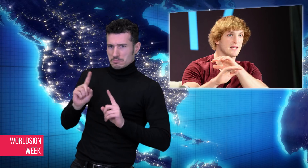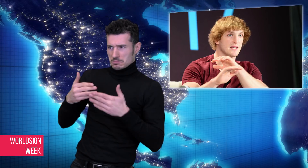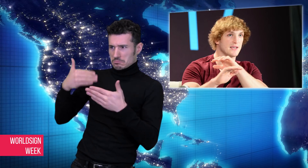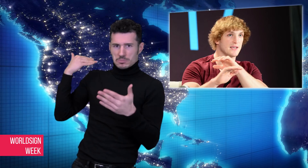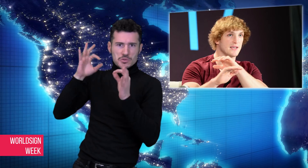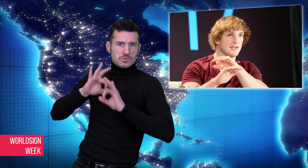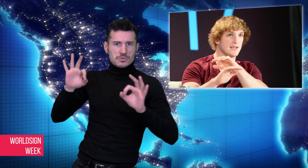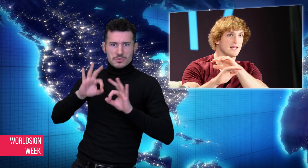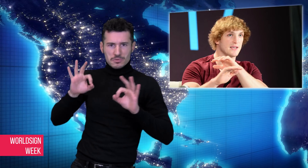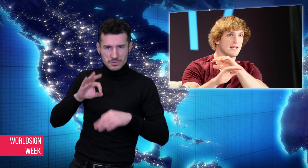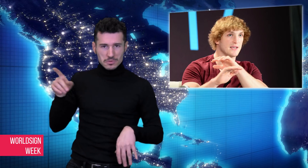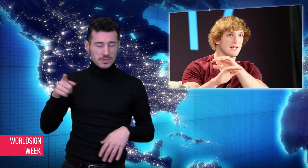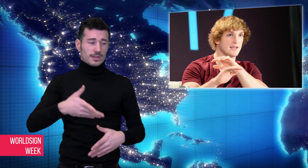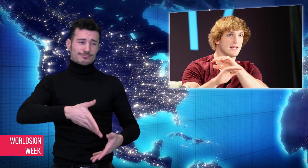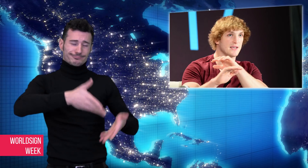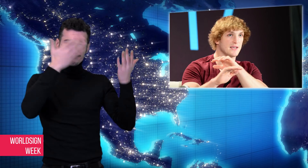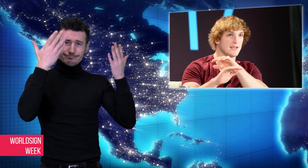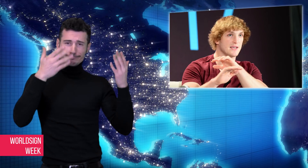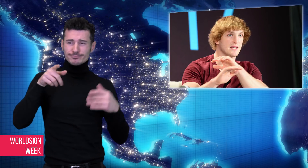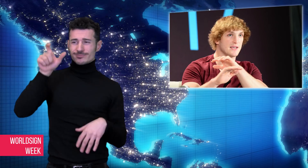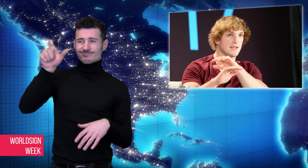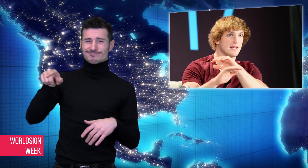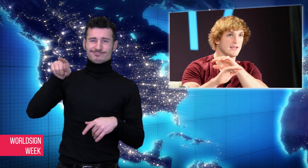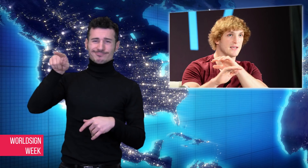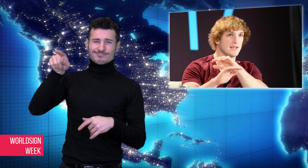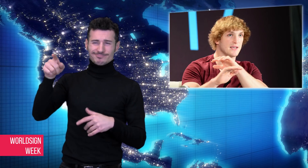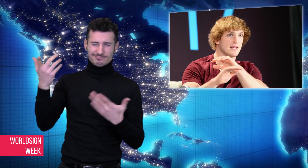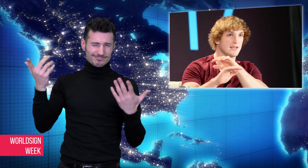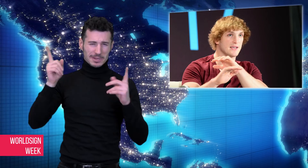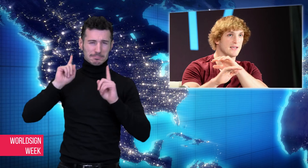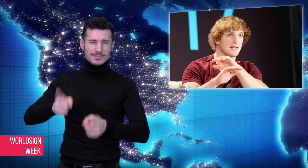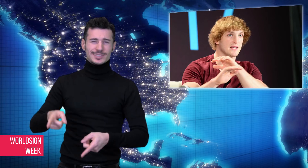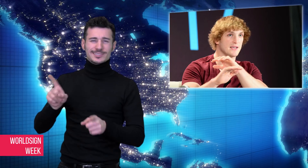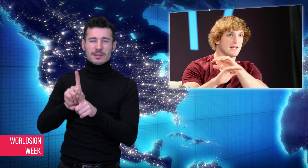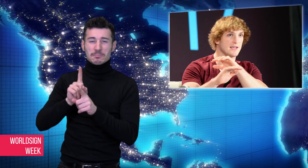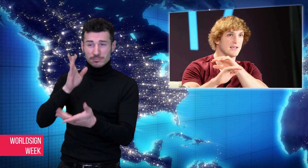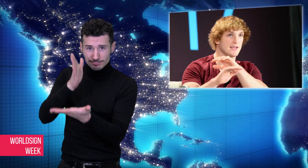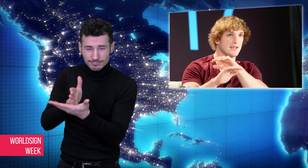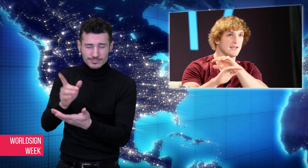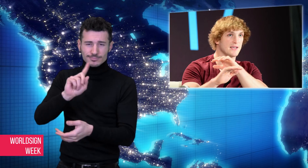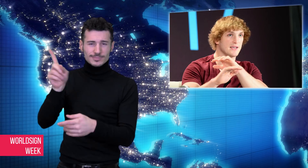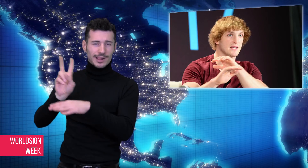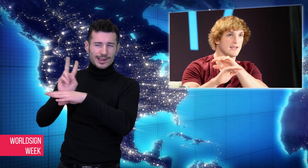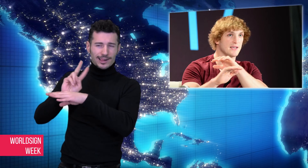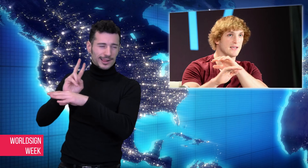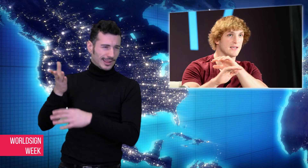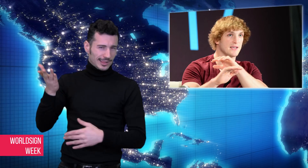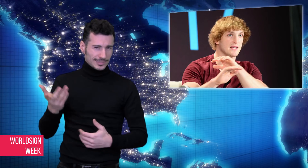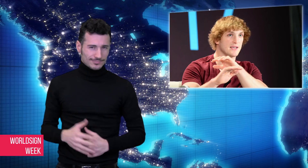must be a joke.